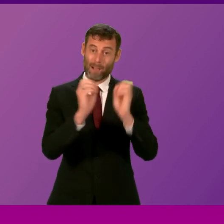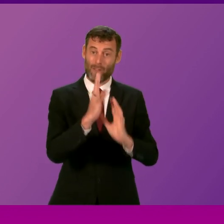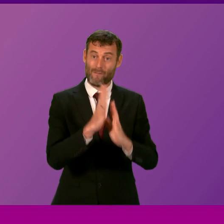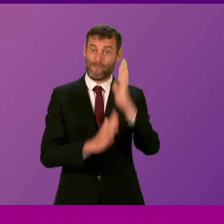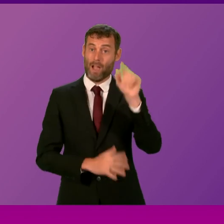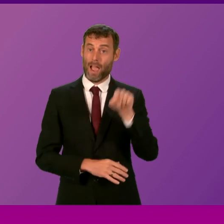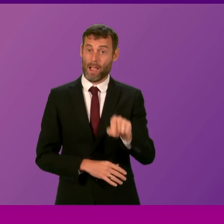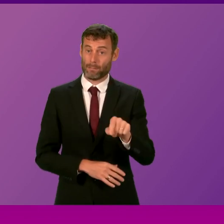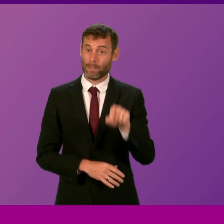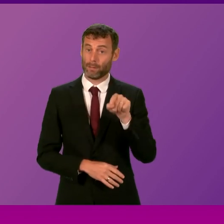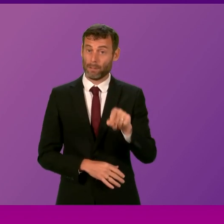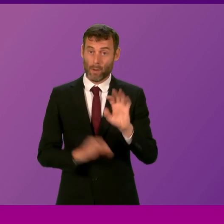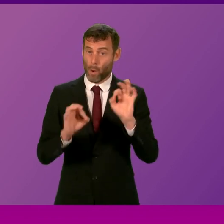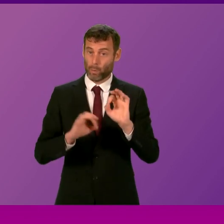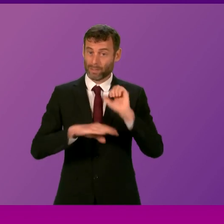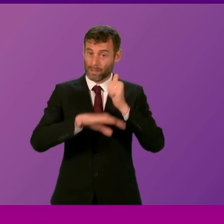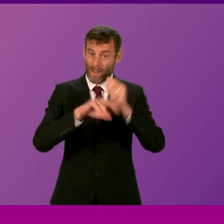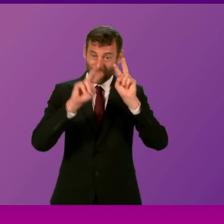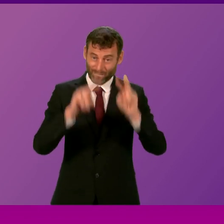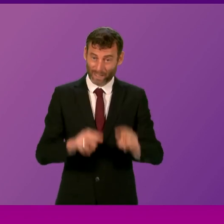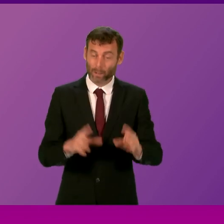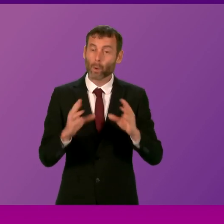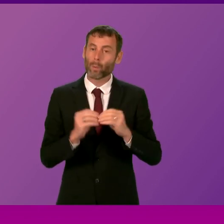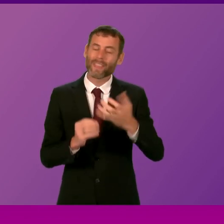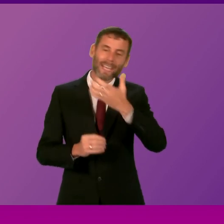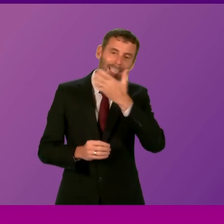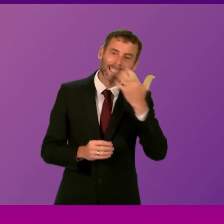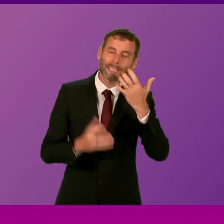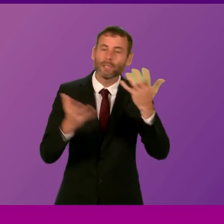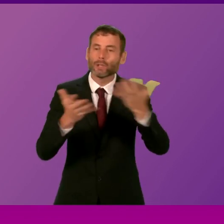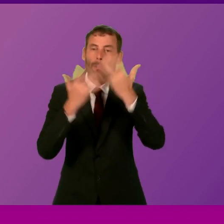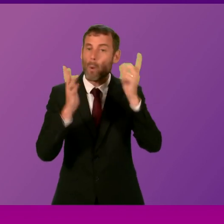with the legally required interlinked heat and smoke alarms, despite legislation requiring